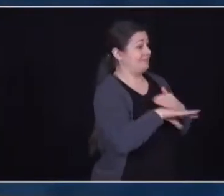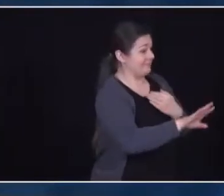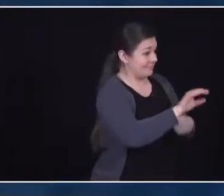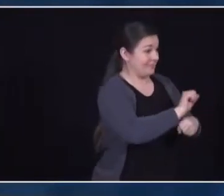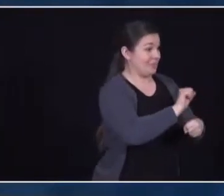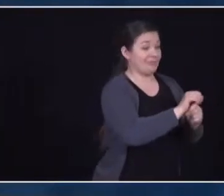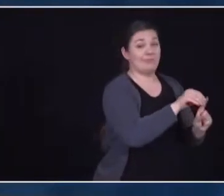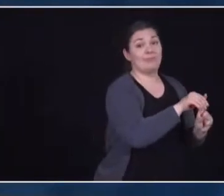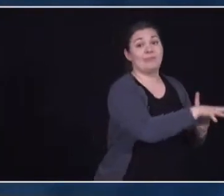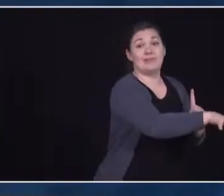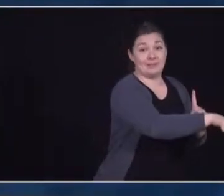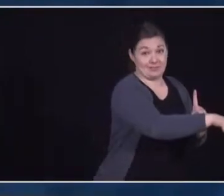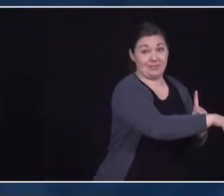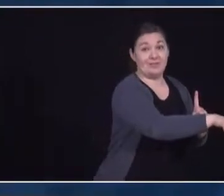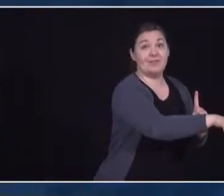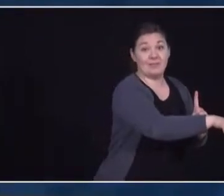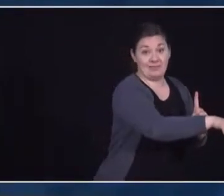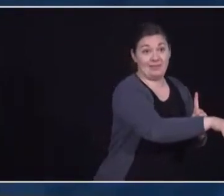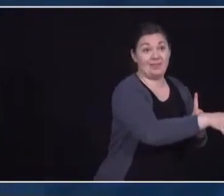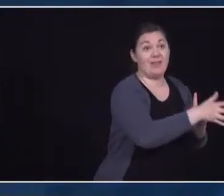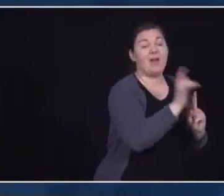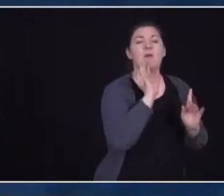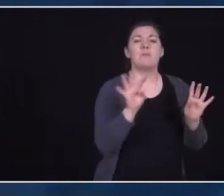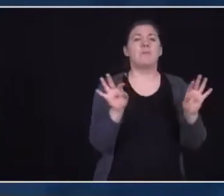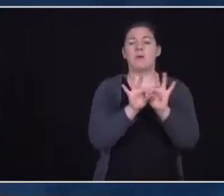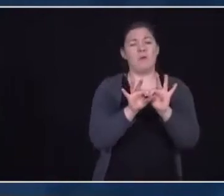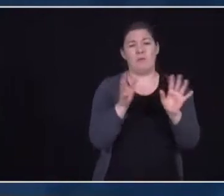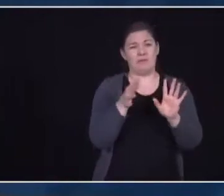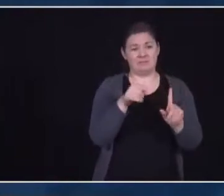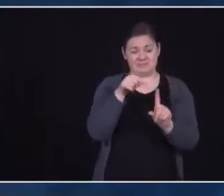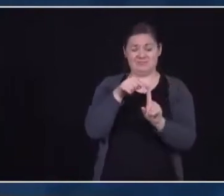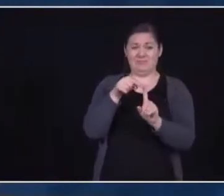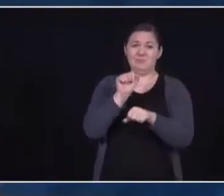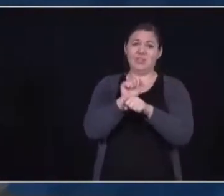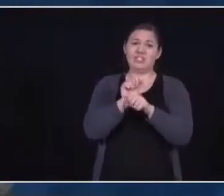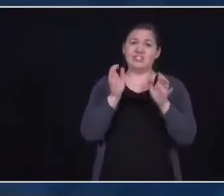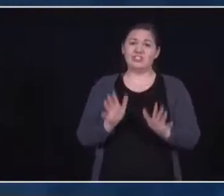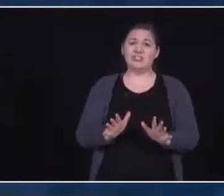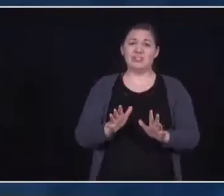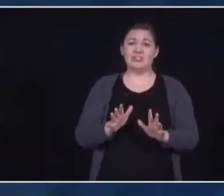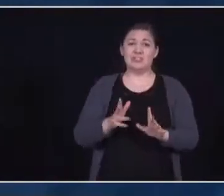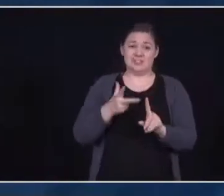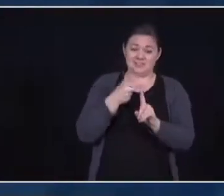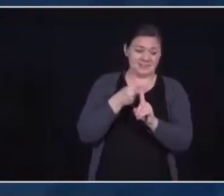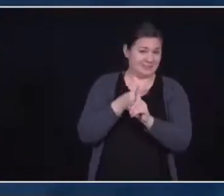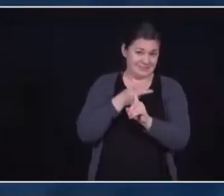then bring it into the facility. One of the most important ways of reaching long-term care homes is through the